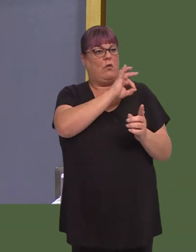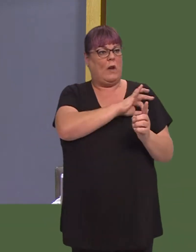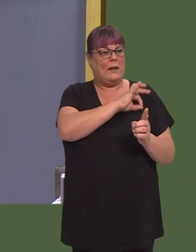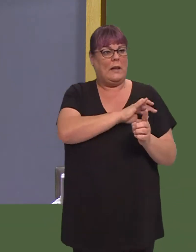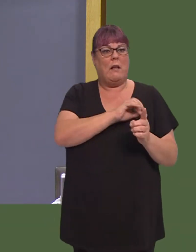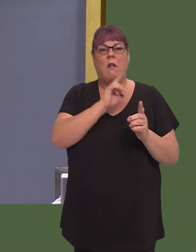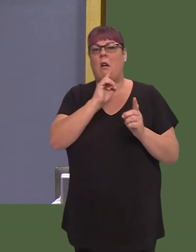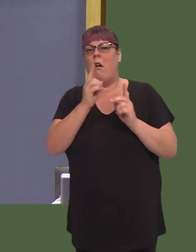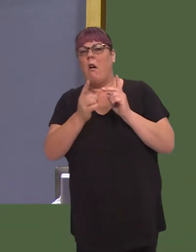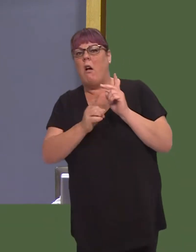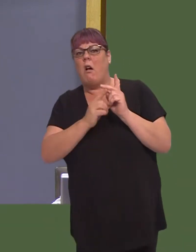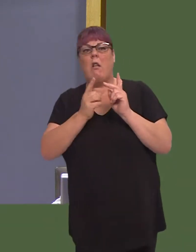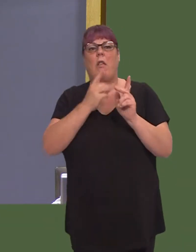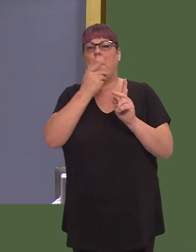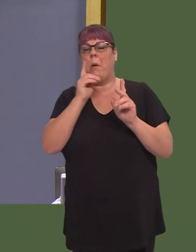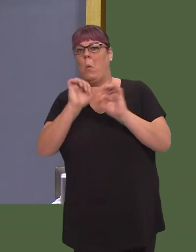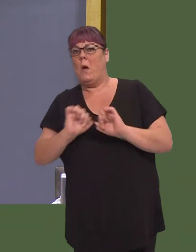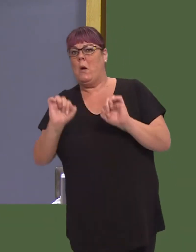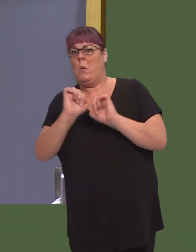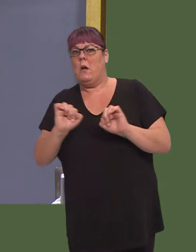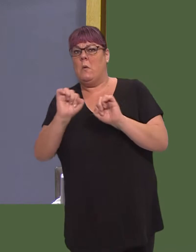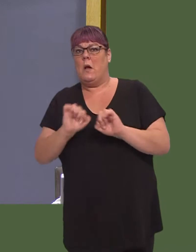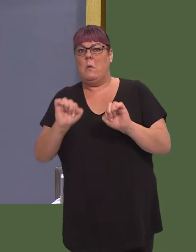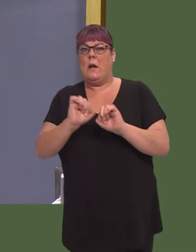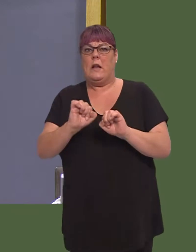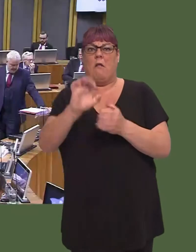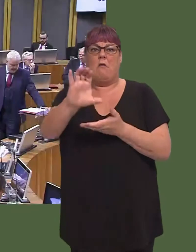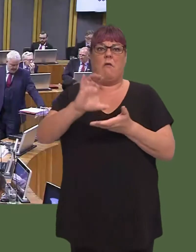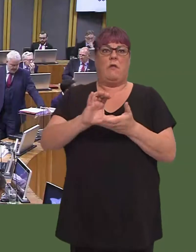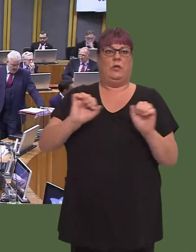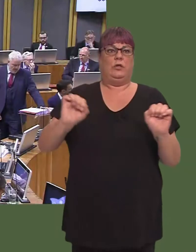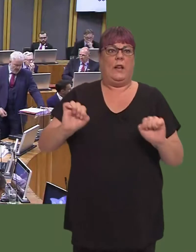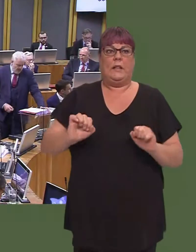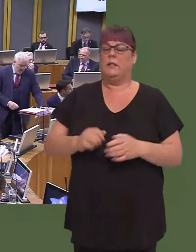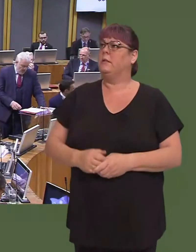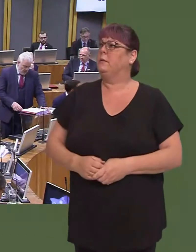concerned, we are well above target. It's not 100 per centóI understand thatóbut we're